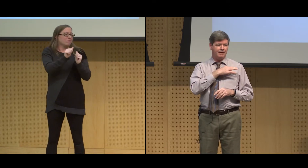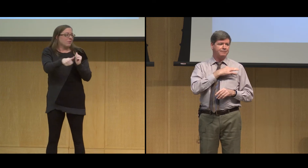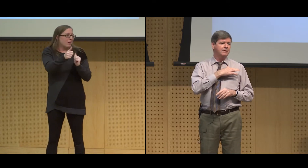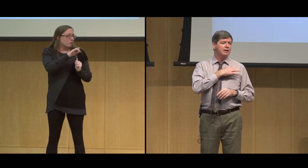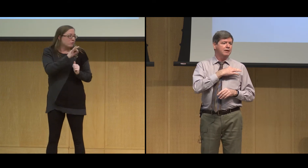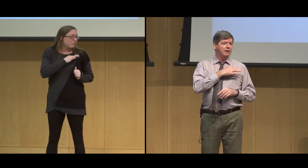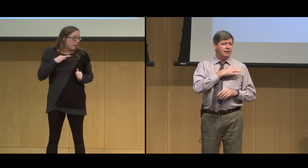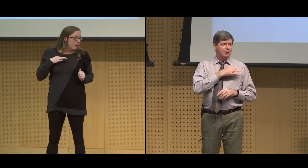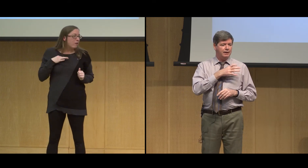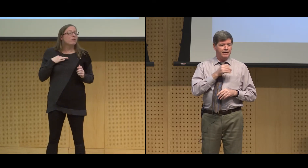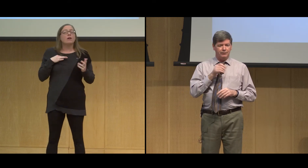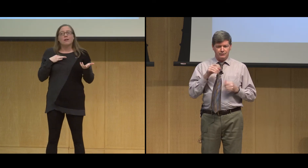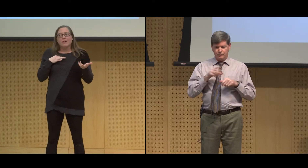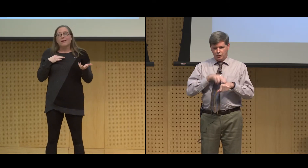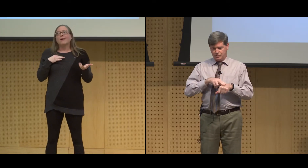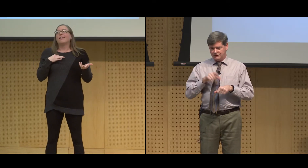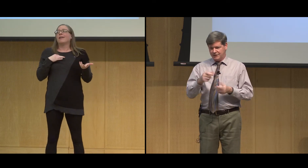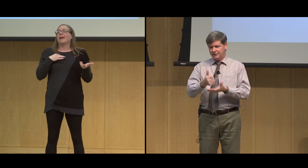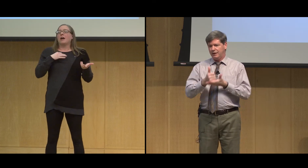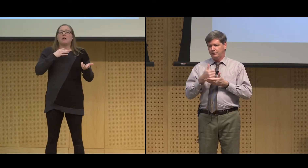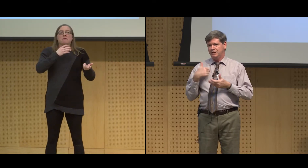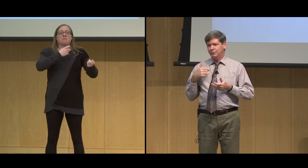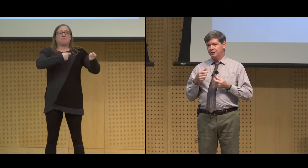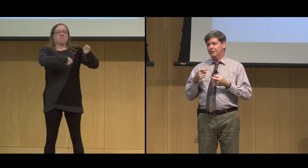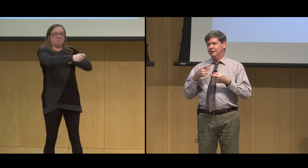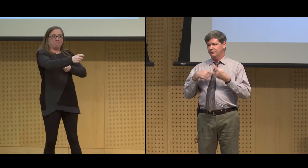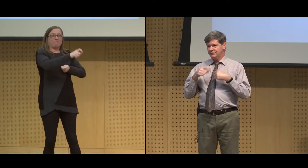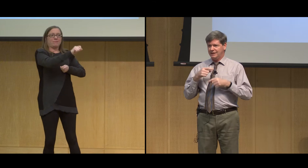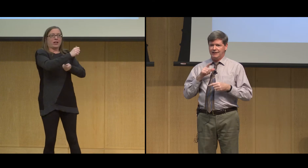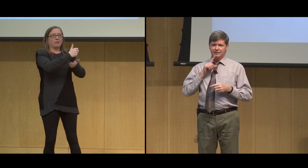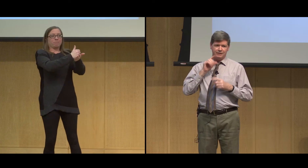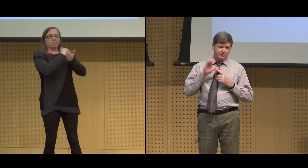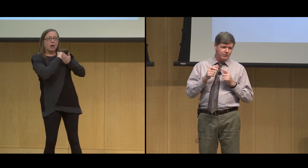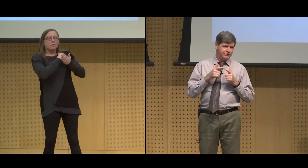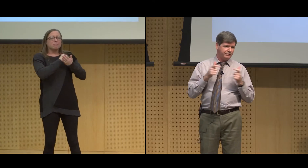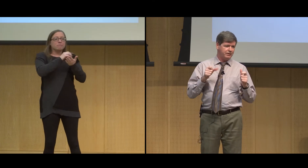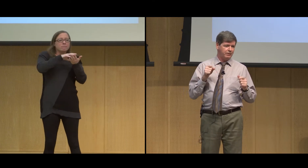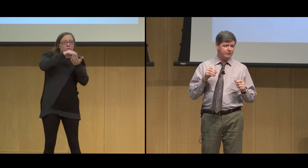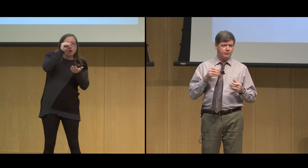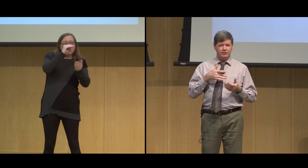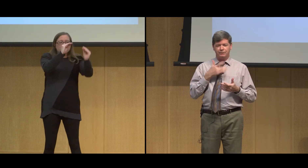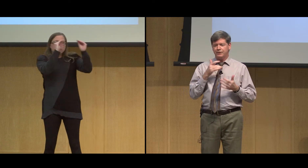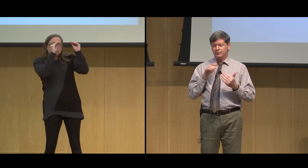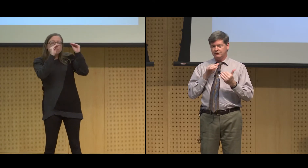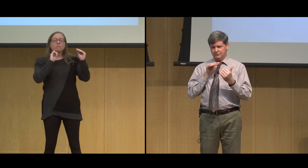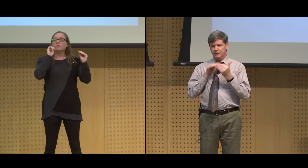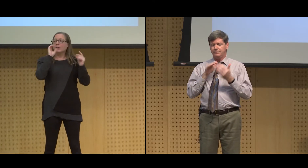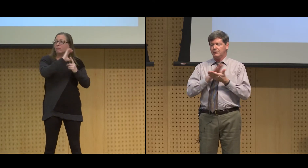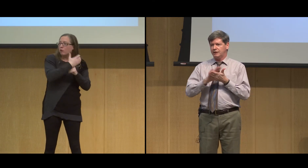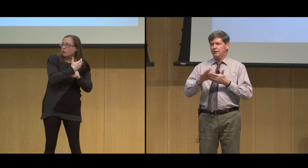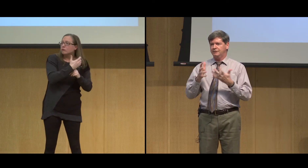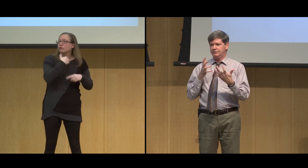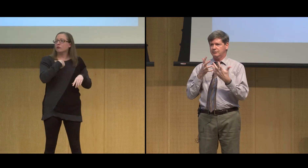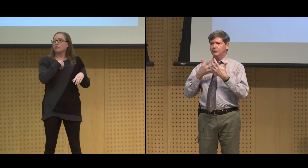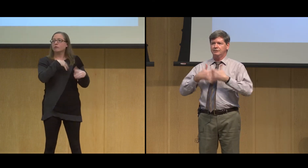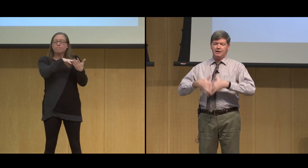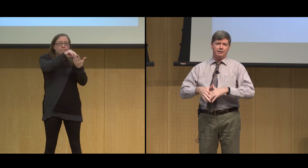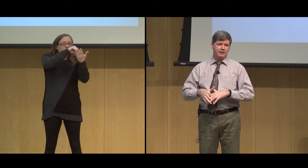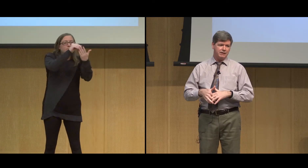And of course, they could help me with sign and Deaf Culture, et cetera. So it felt--it felt like a nice--a nice combination.